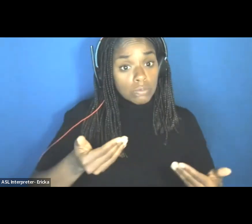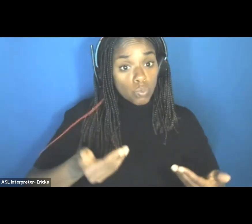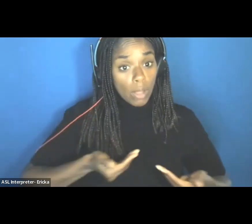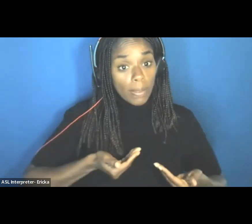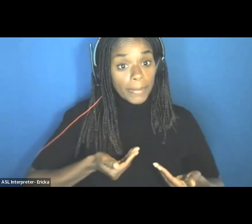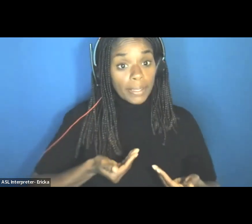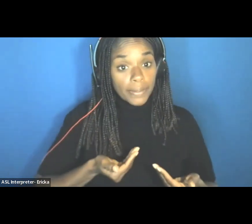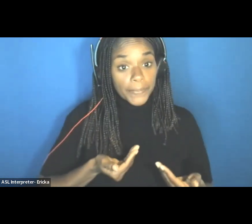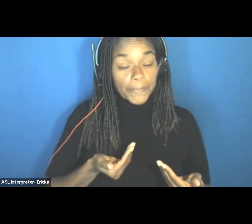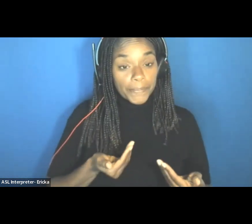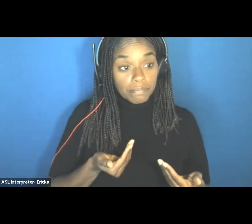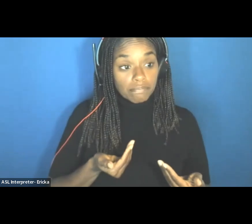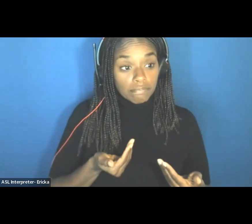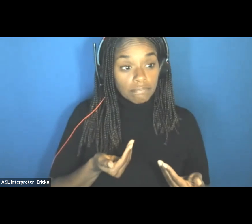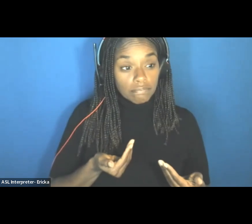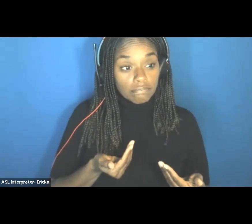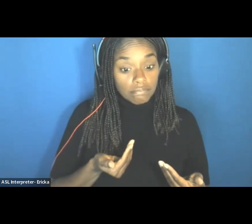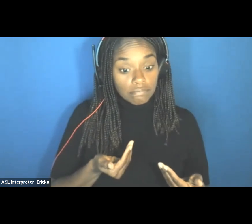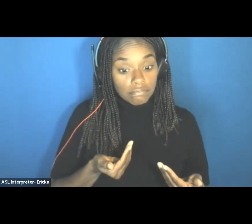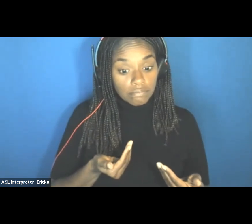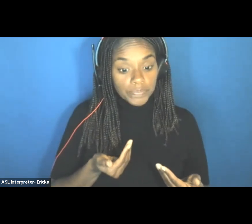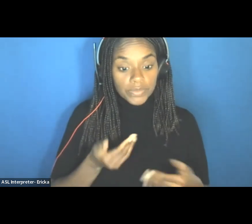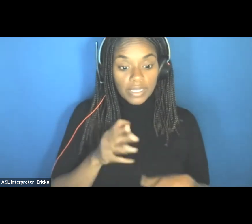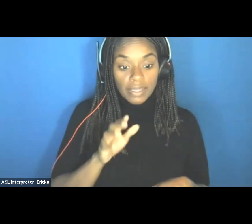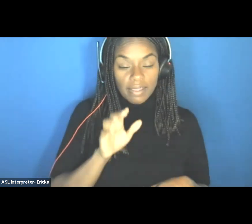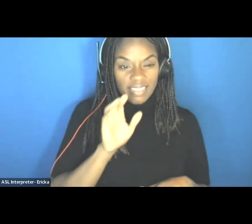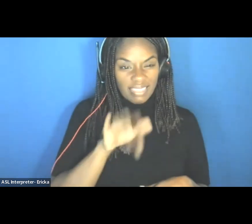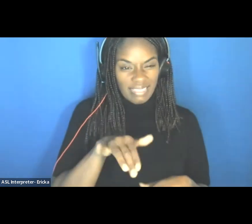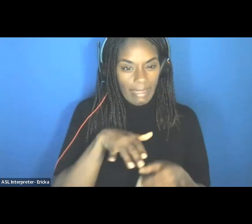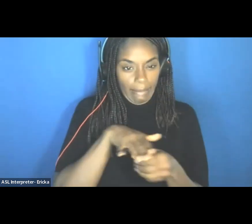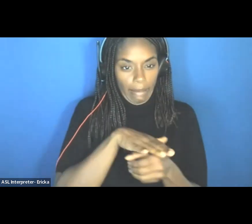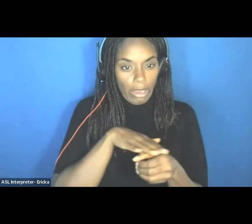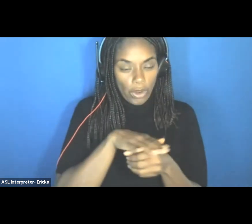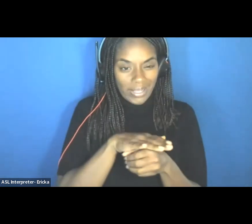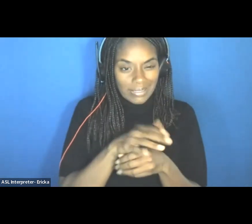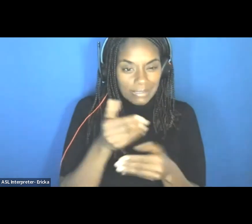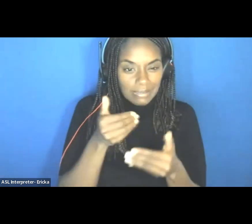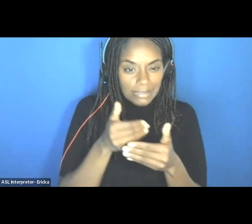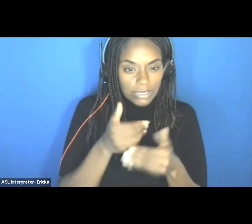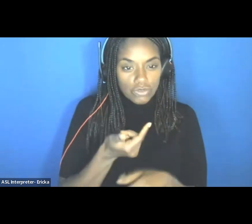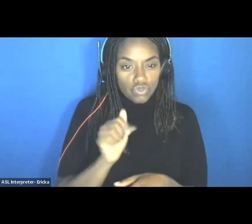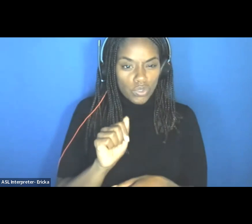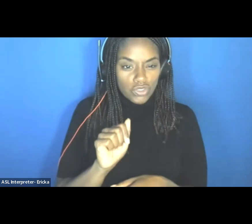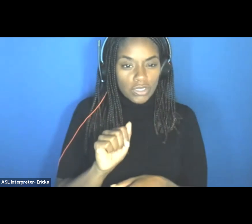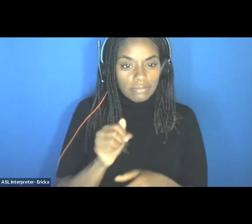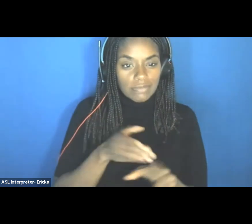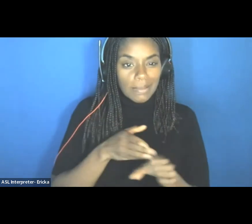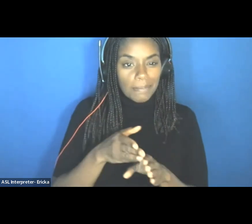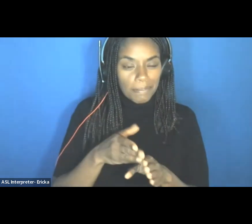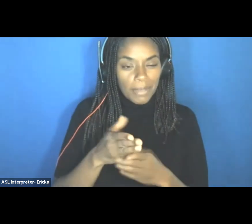So one of the things about the video that I noticed, and you probably noticed other stuff, was that the person, the older gentleman was, you know, kind of welcoming. St. Simons Island is off the coast of Georgia.